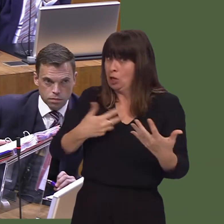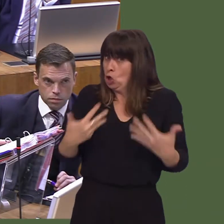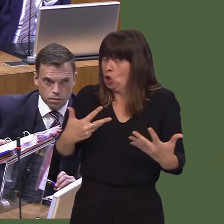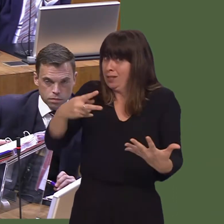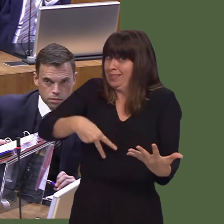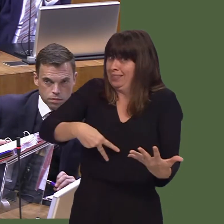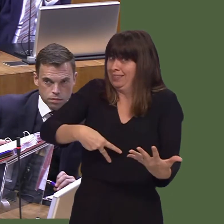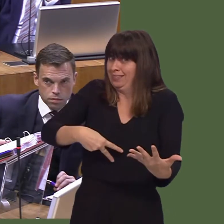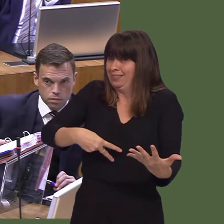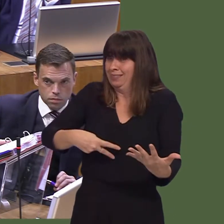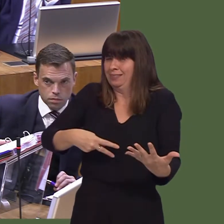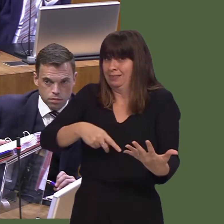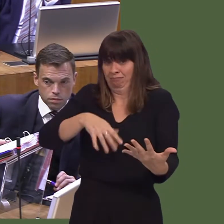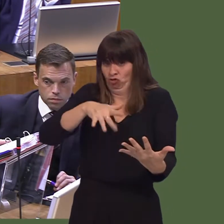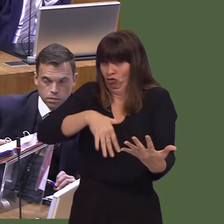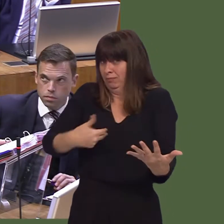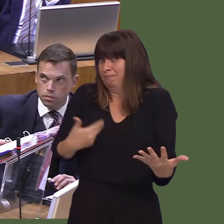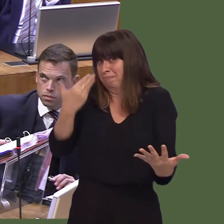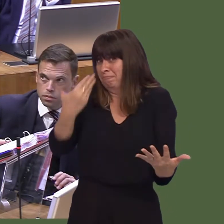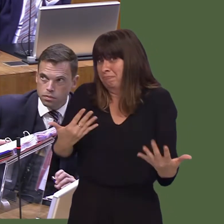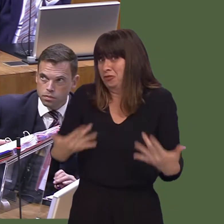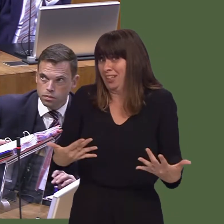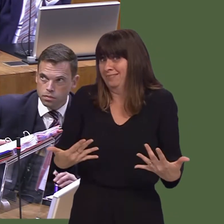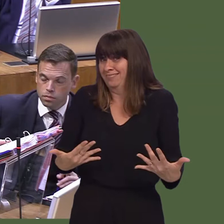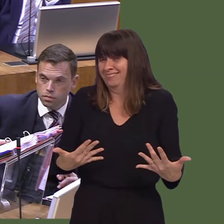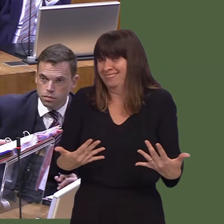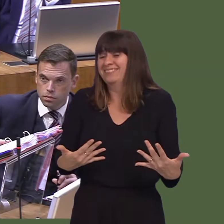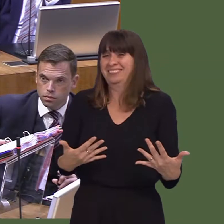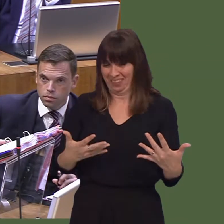I do not know what it says, and we're in a process in which that report, which was done